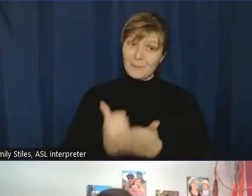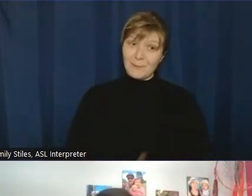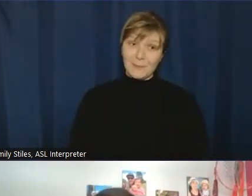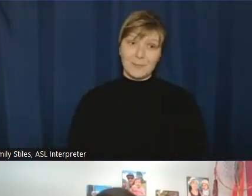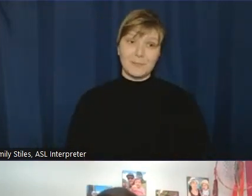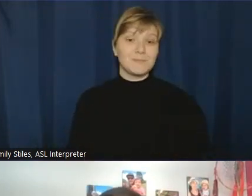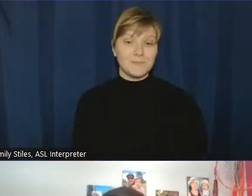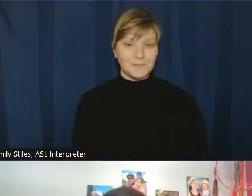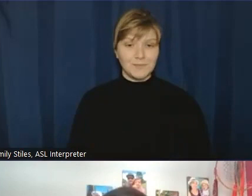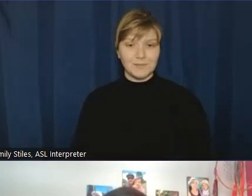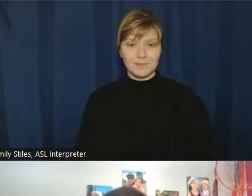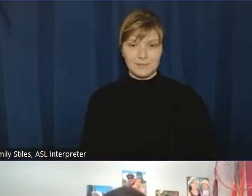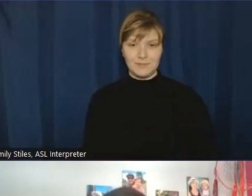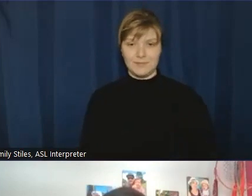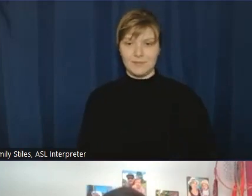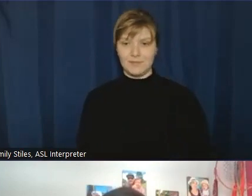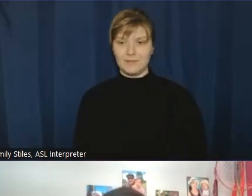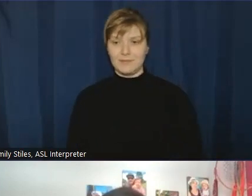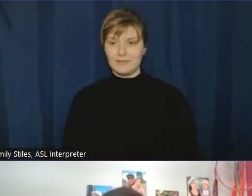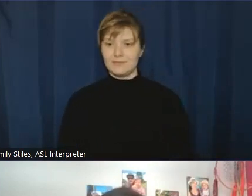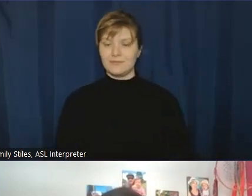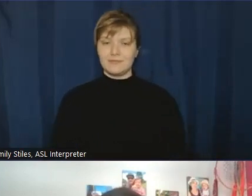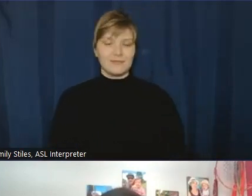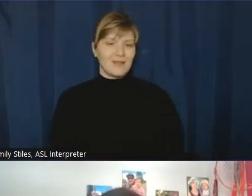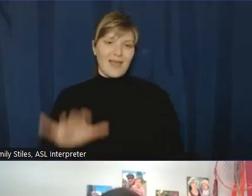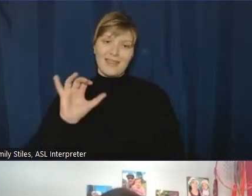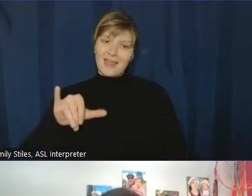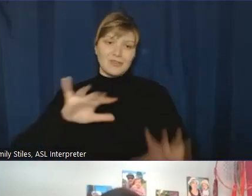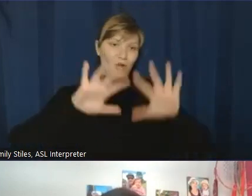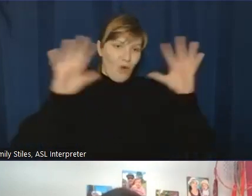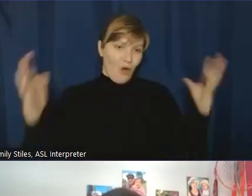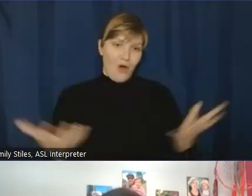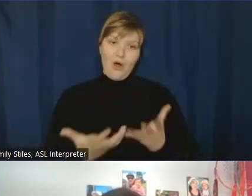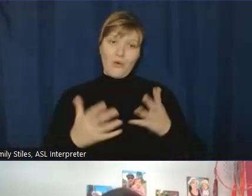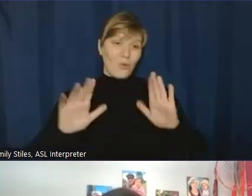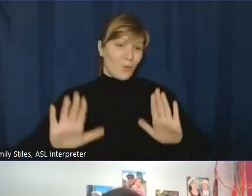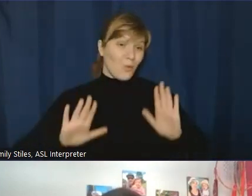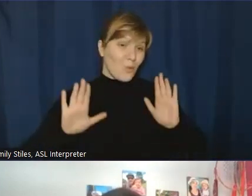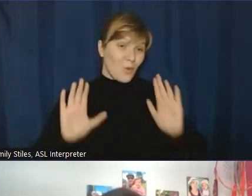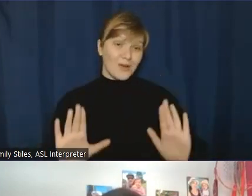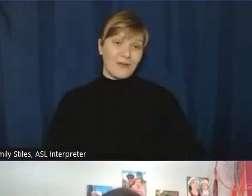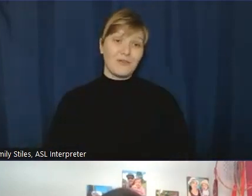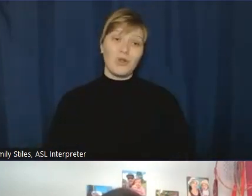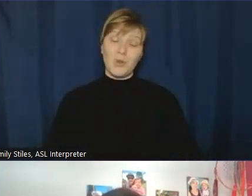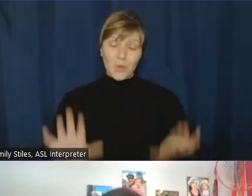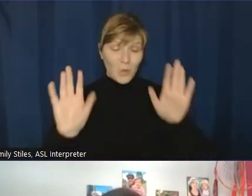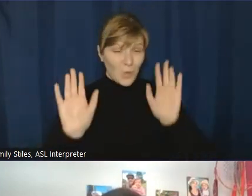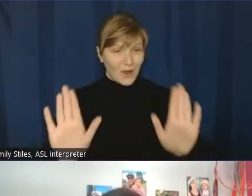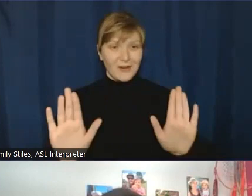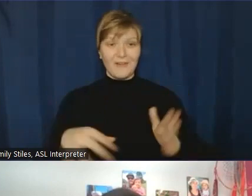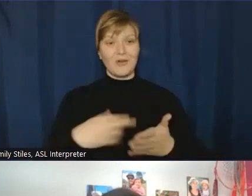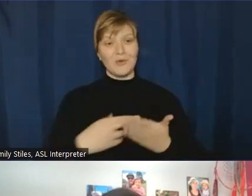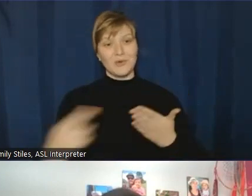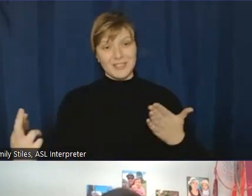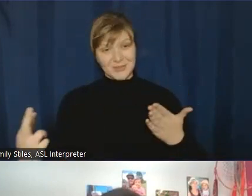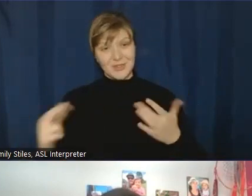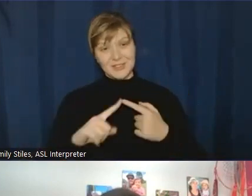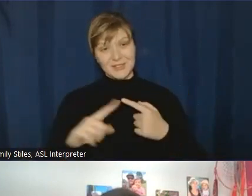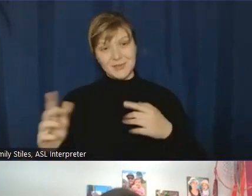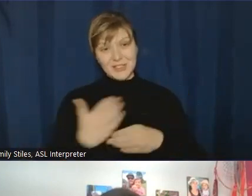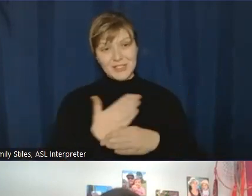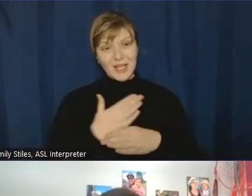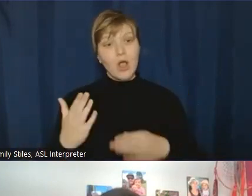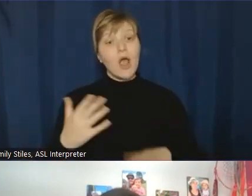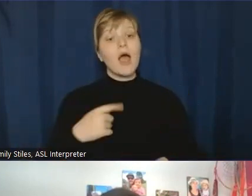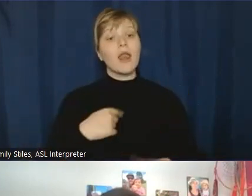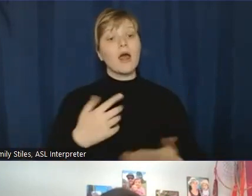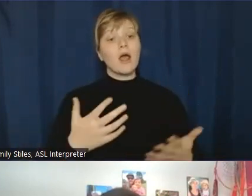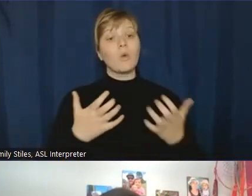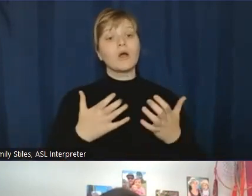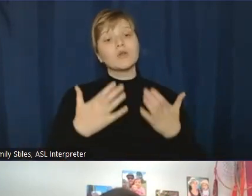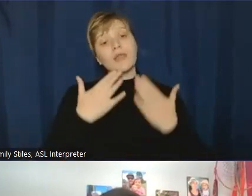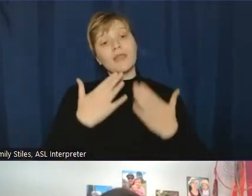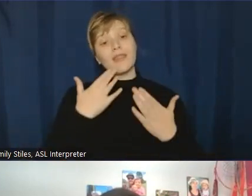Those are all wonderful resources to be sharing. I want to thank our panelists again